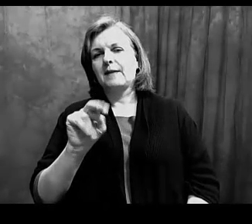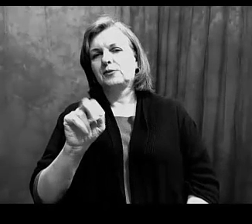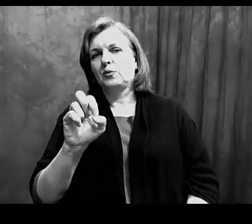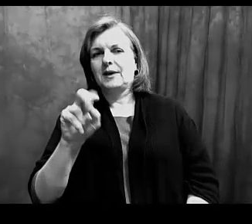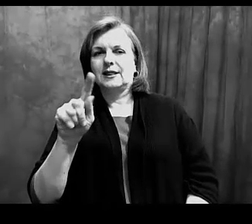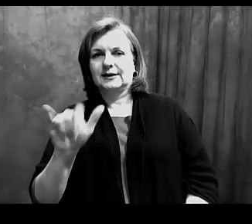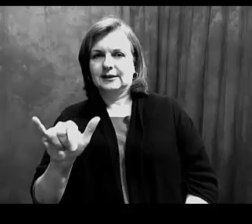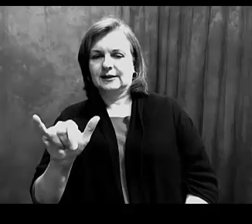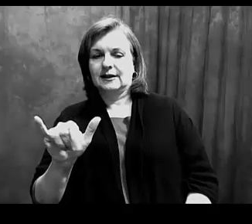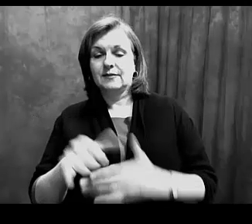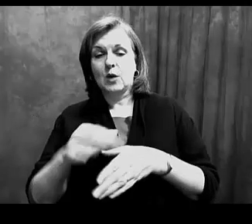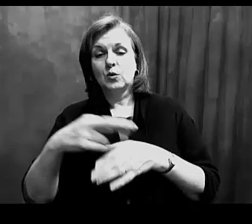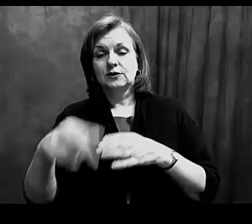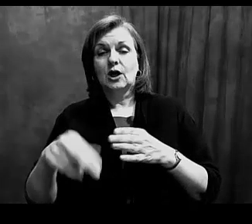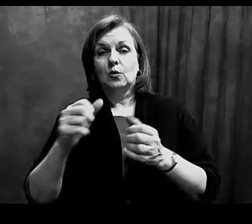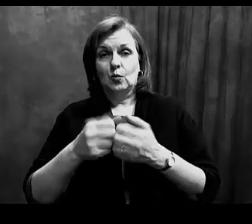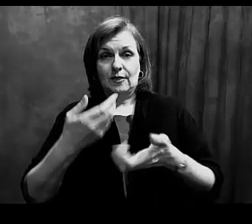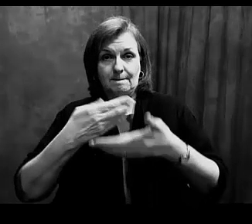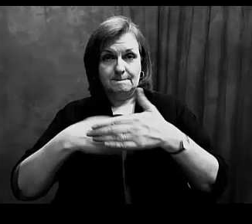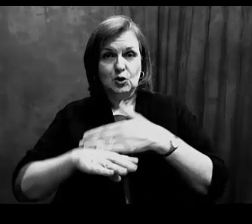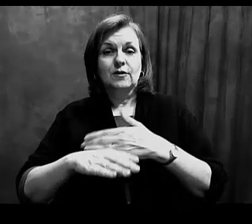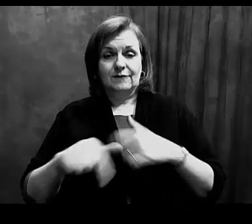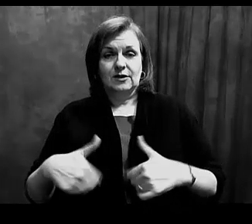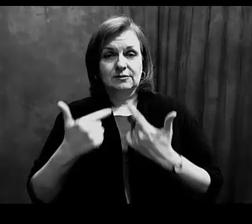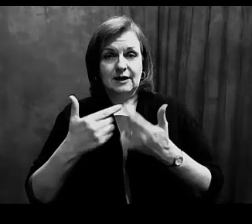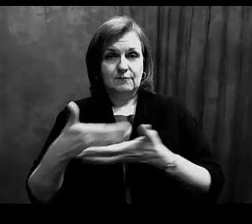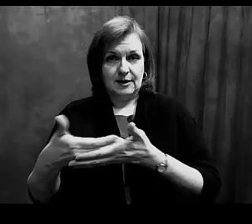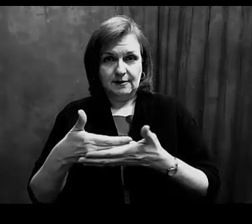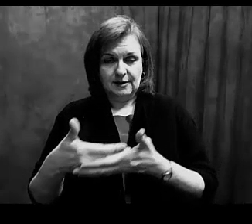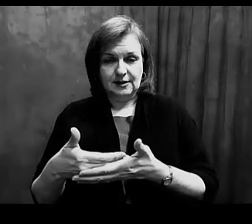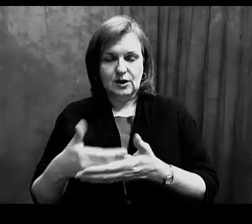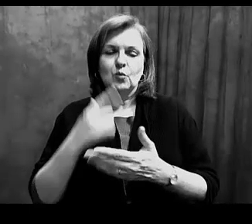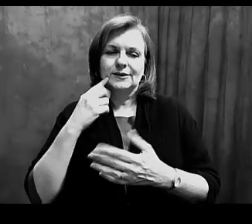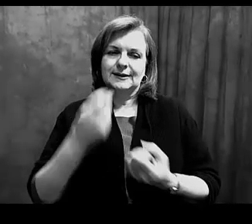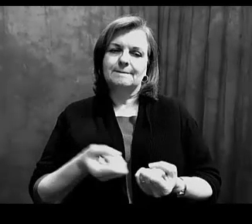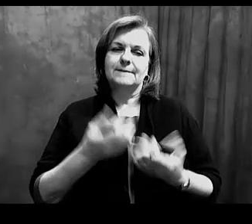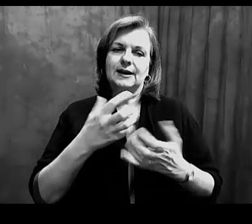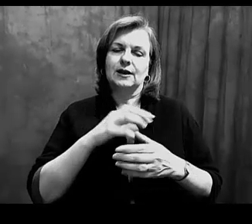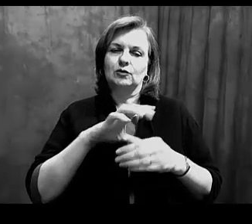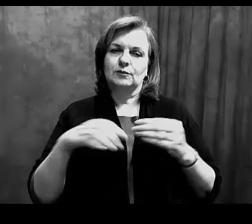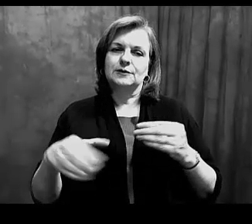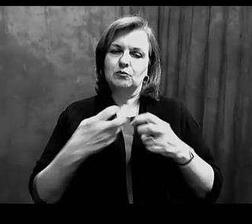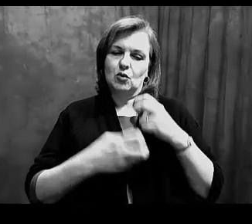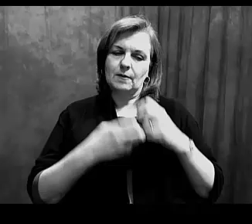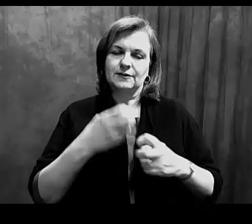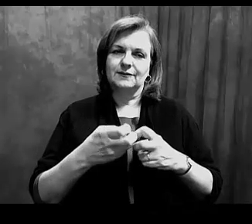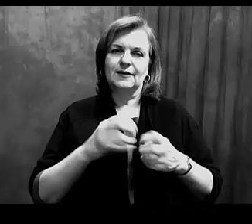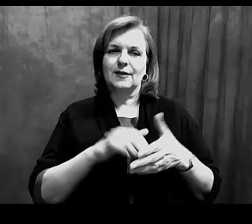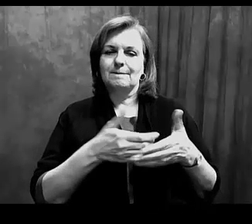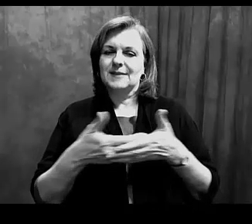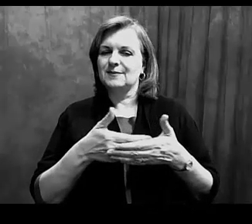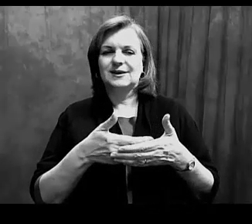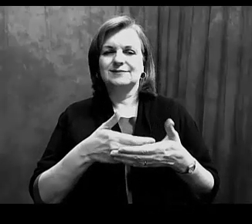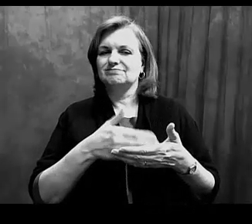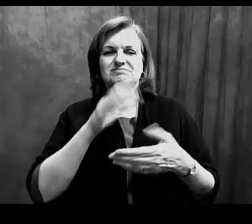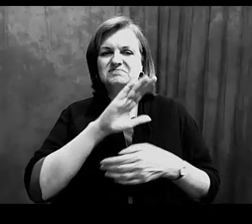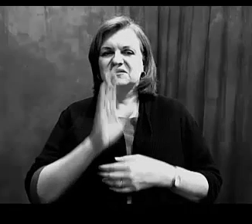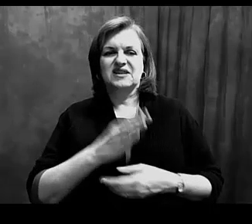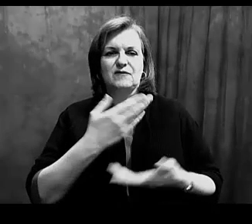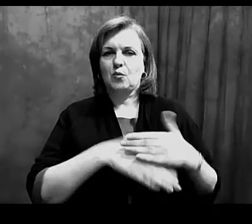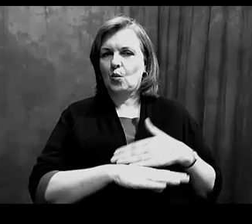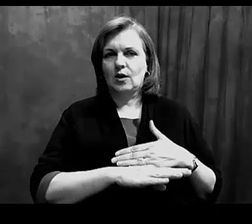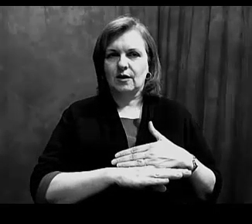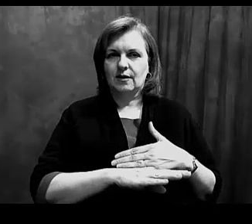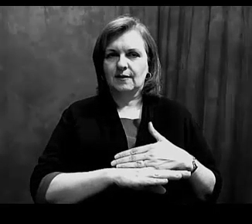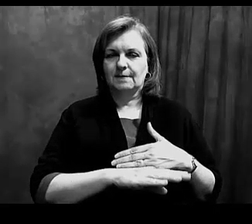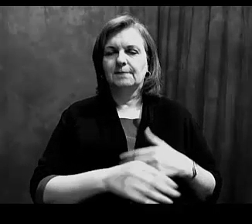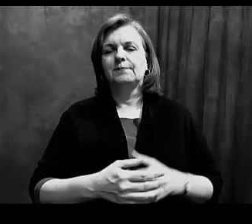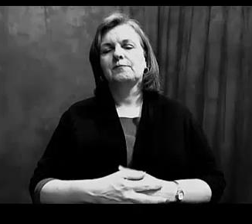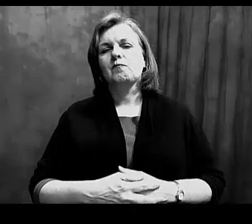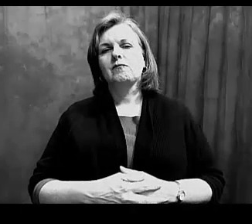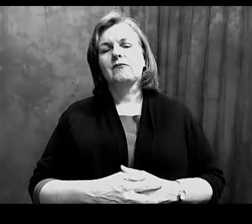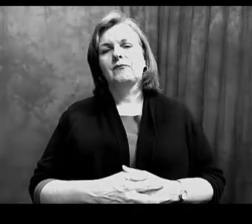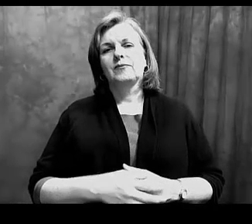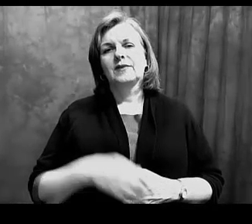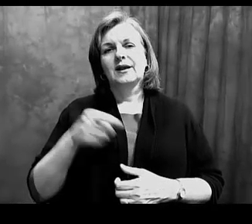that still results in a successful birth we see a lot of chromosome abnormalities where the individual is never born